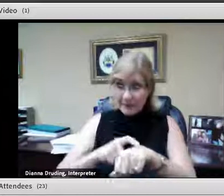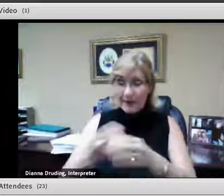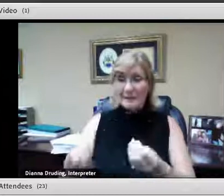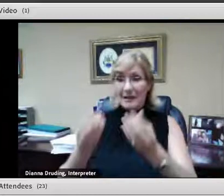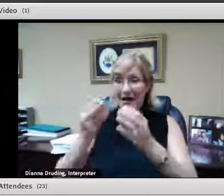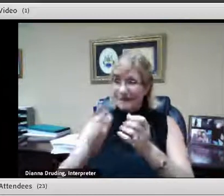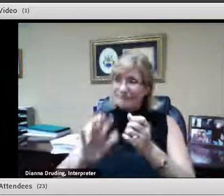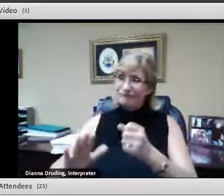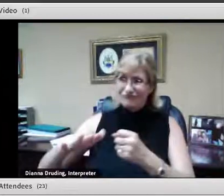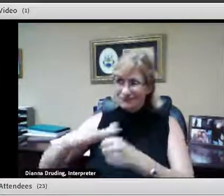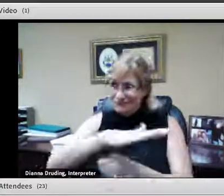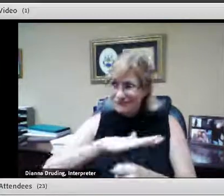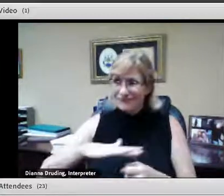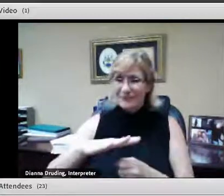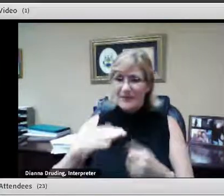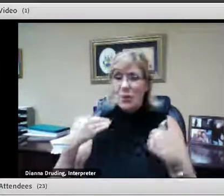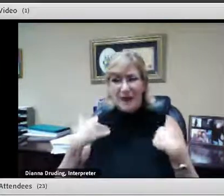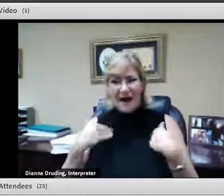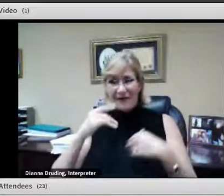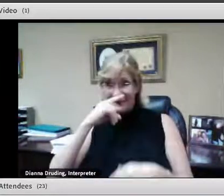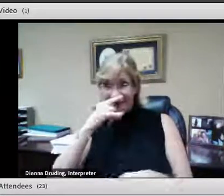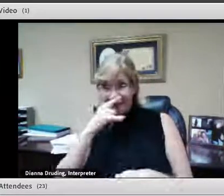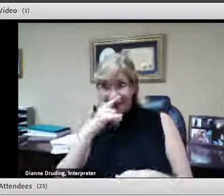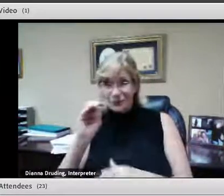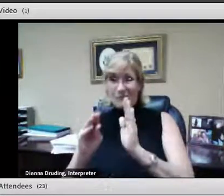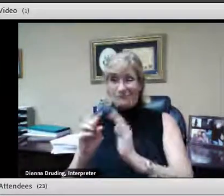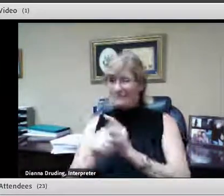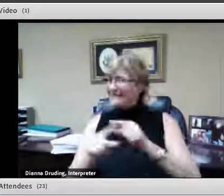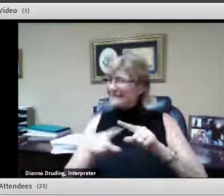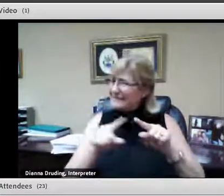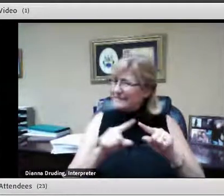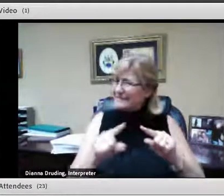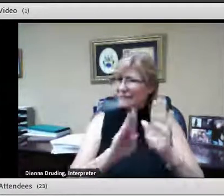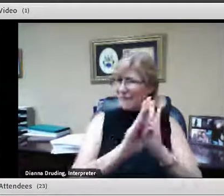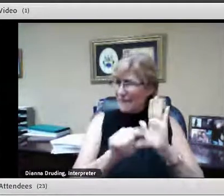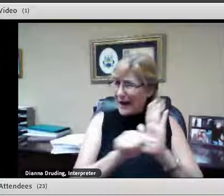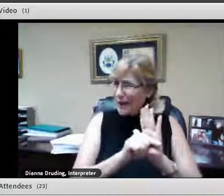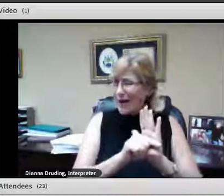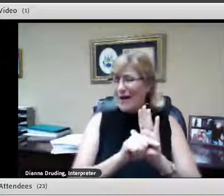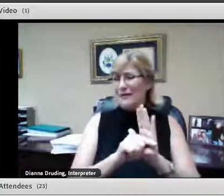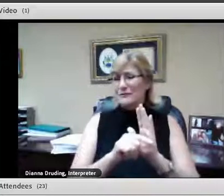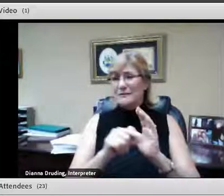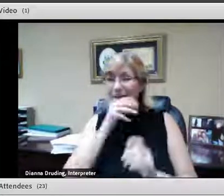we have kids of very different backgrounds and kids with very different age ranges.